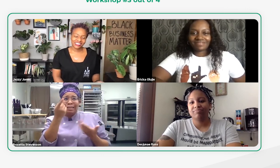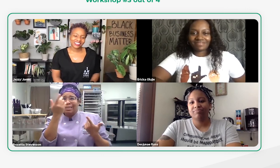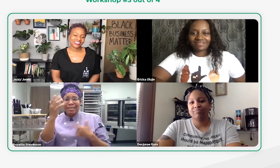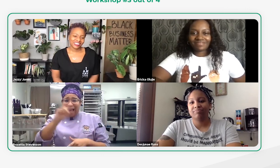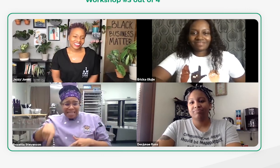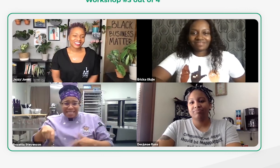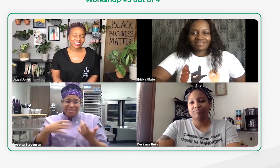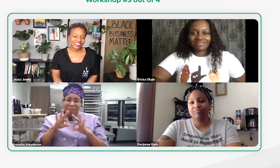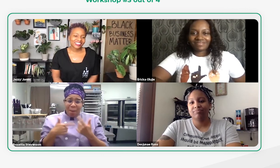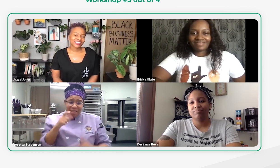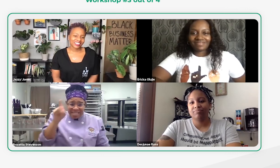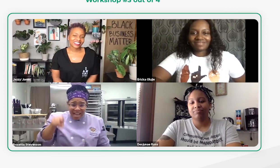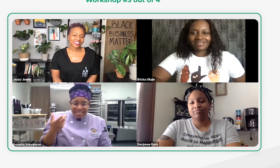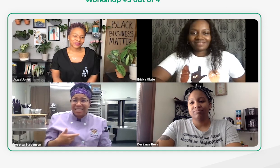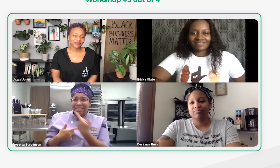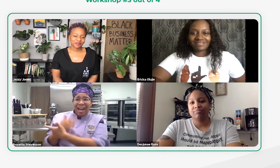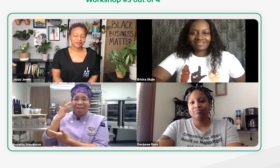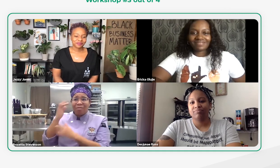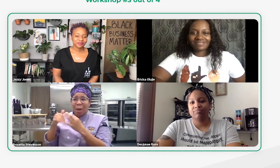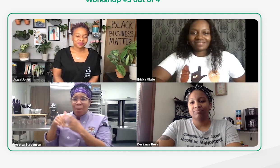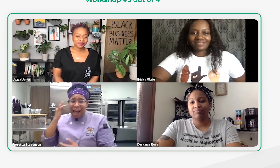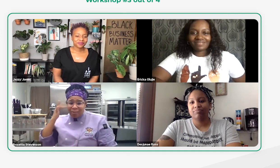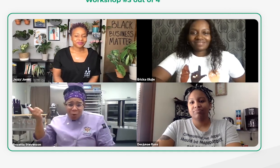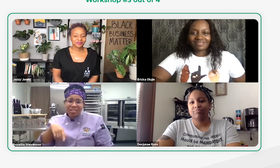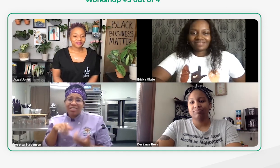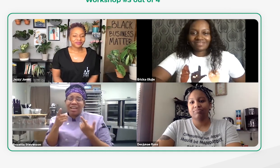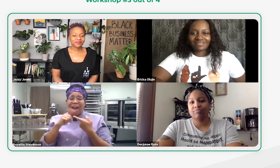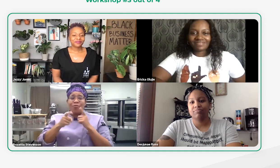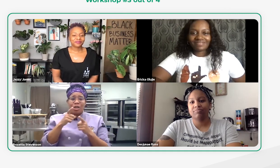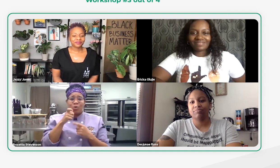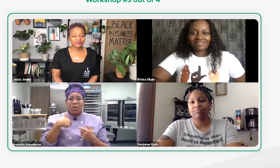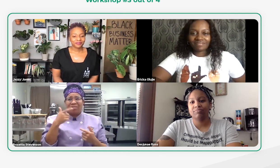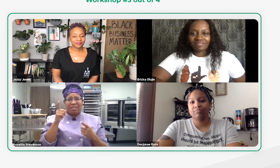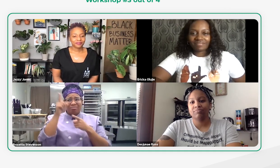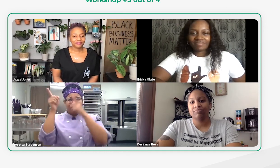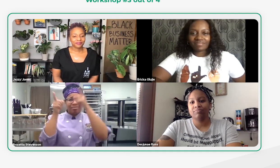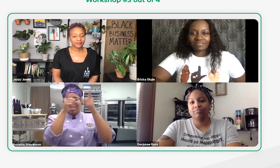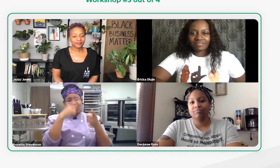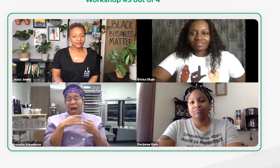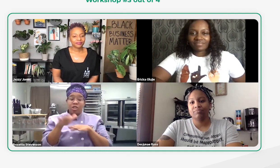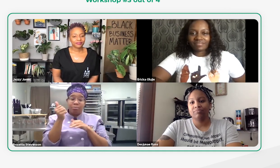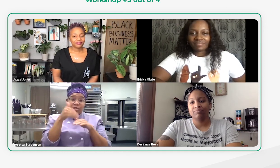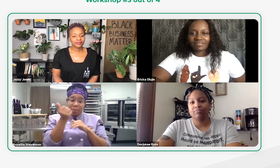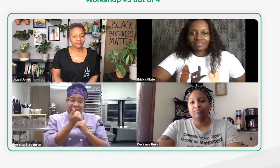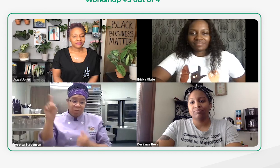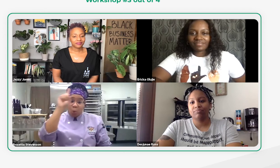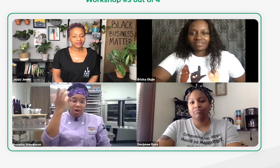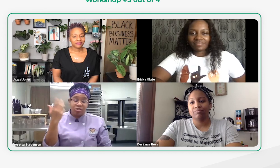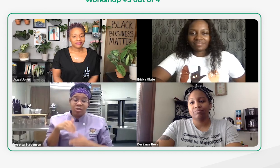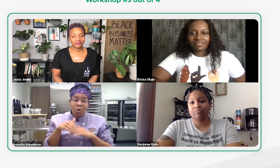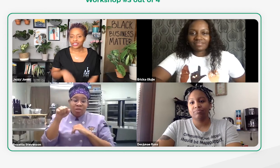Marilyn. I family in Texas. I family in California and that I have friends that live all over. Yes,